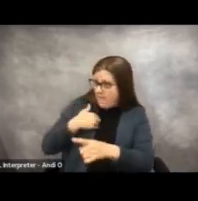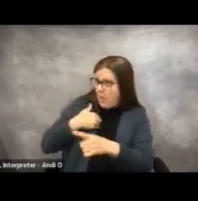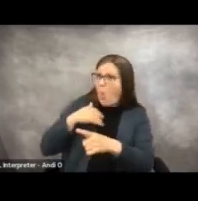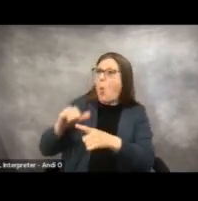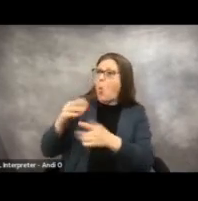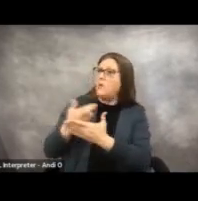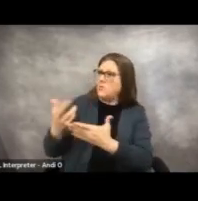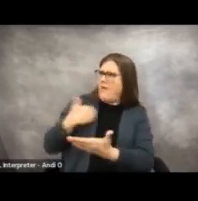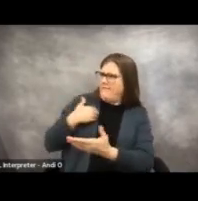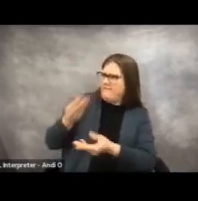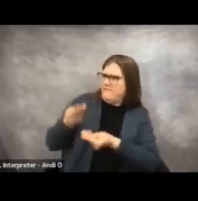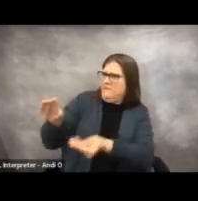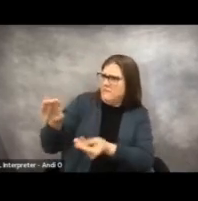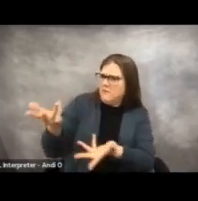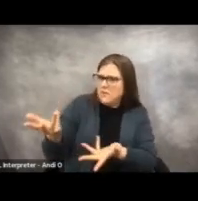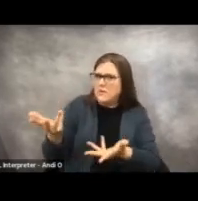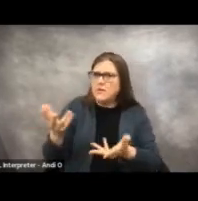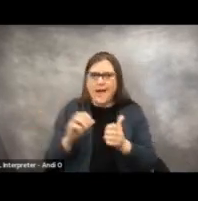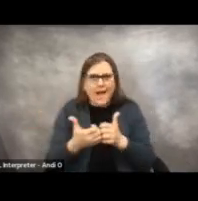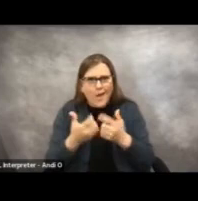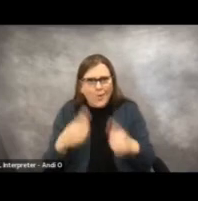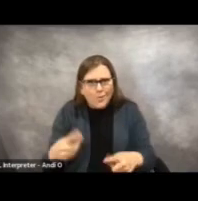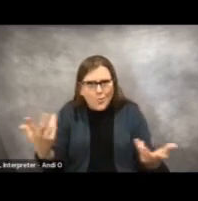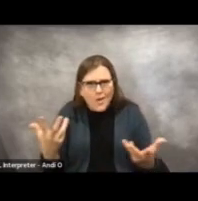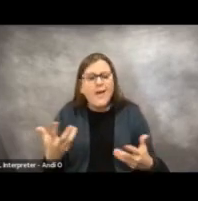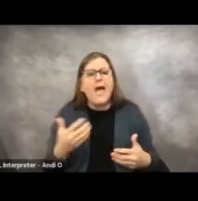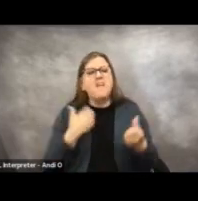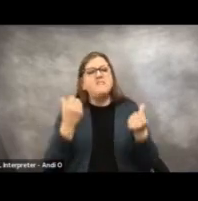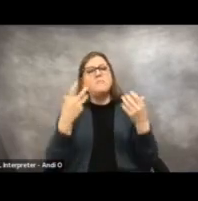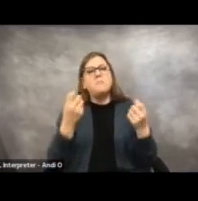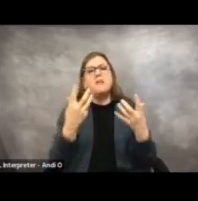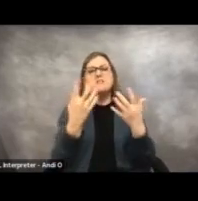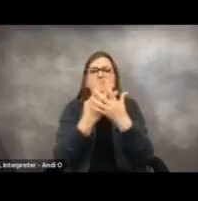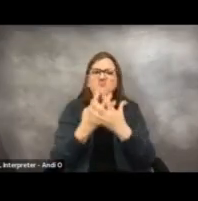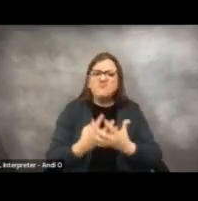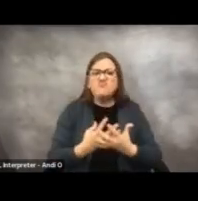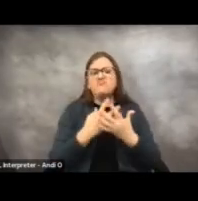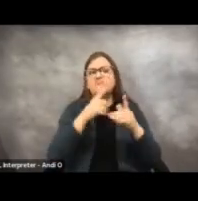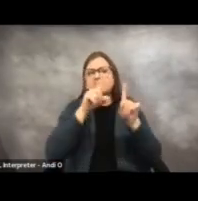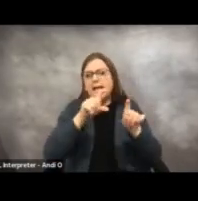there's a variety of batteries that can be employed. Usually,